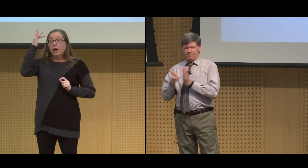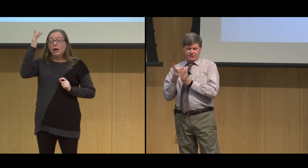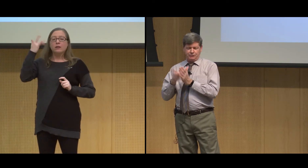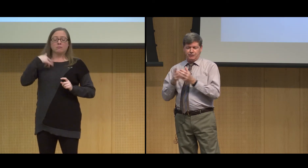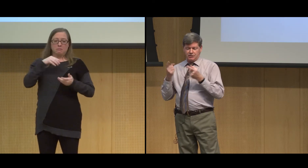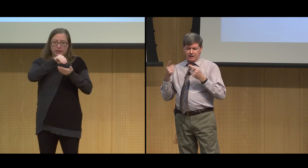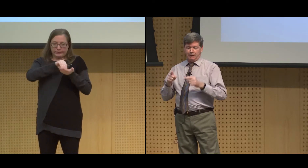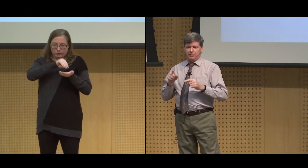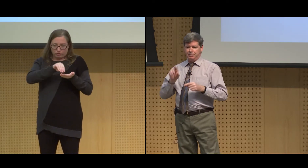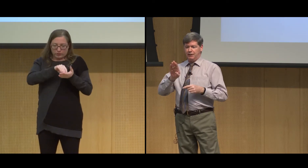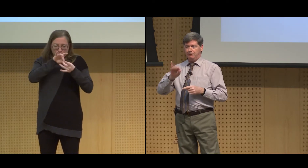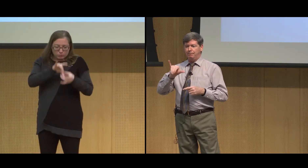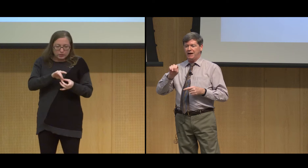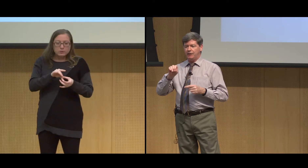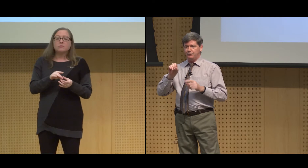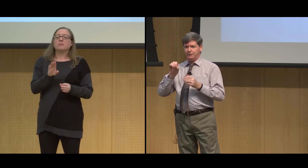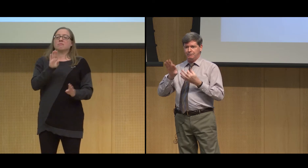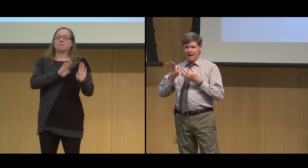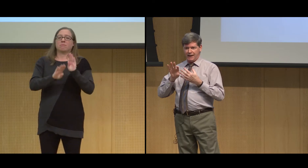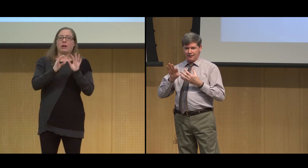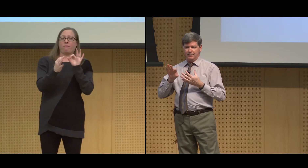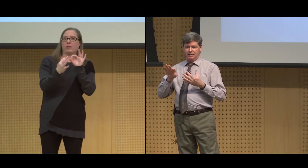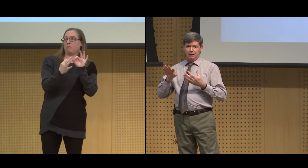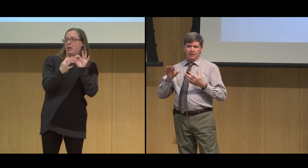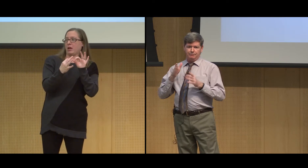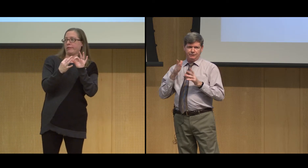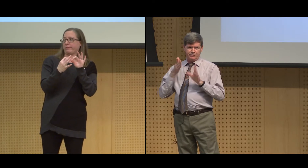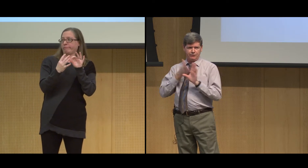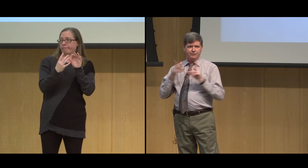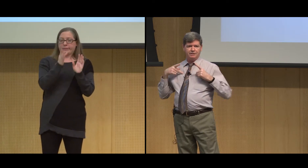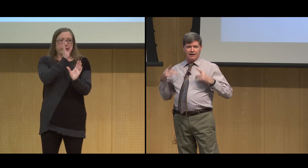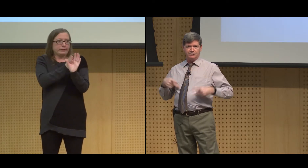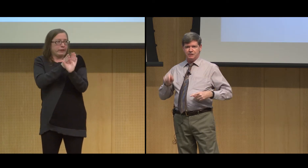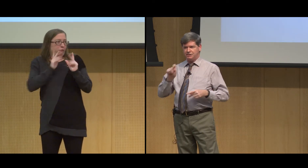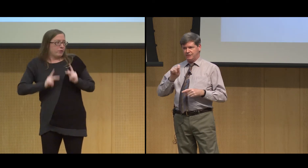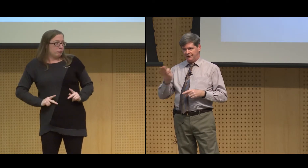happened to be on biofeedback psychophysiology stuff.